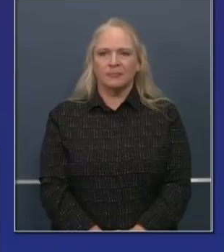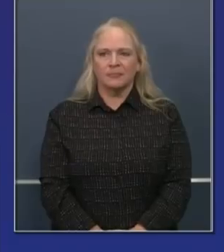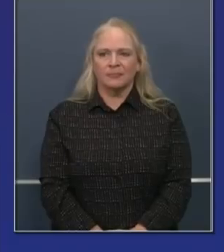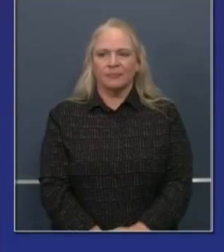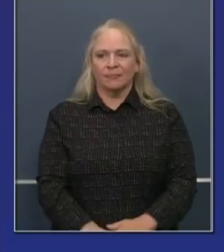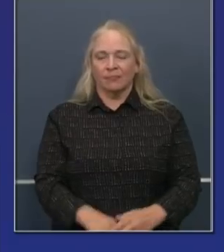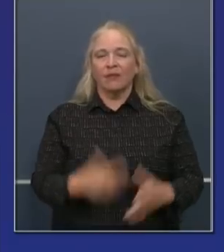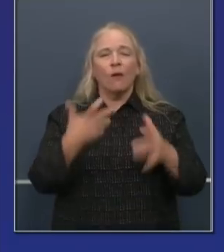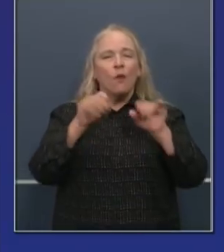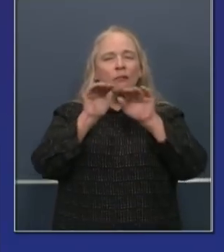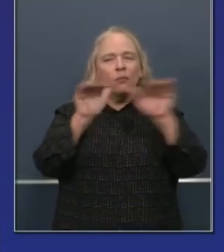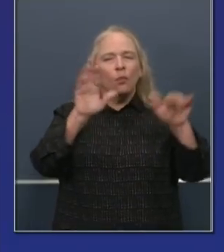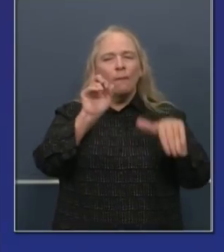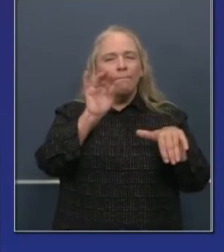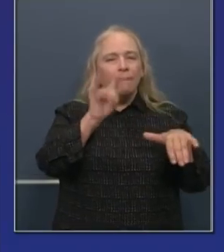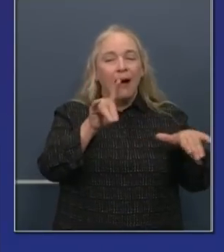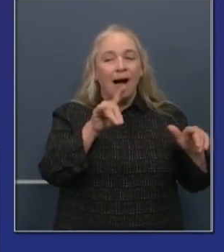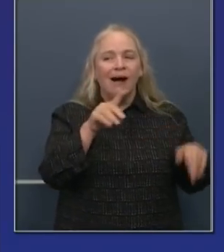COUNTIES ON THE MONITORING LIST